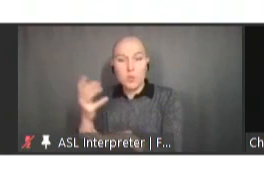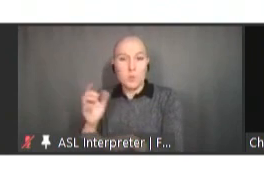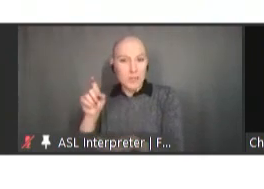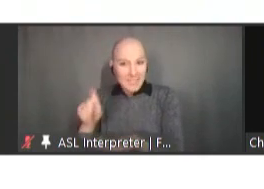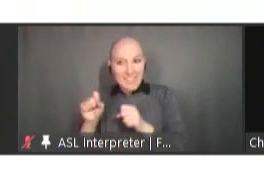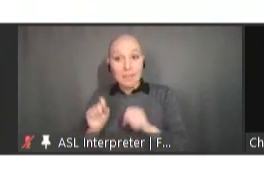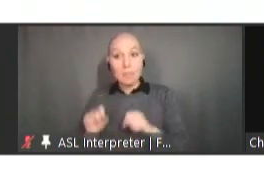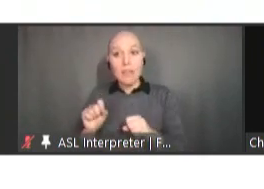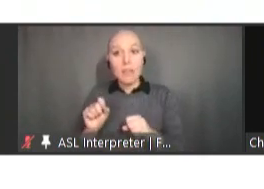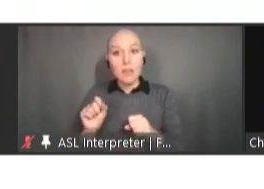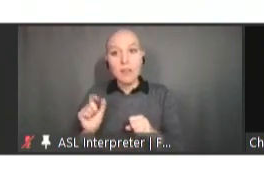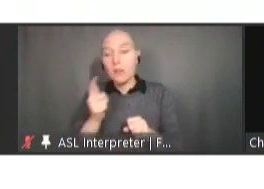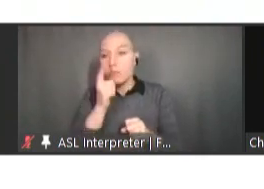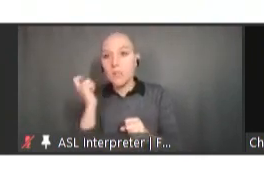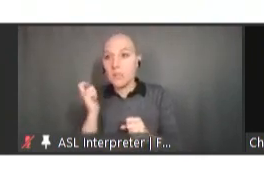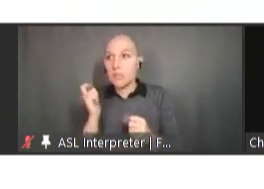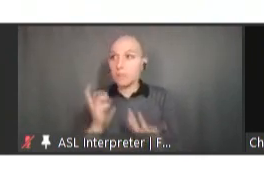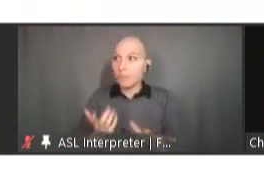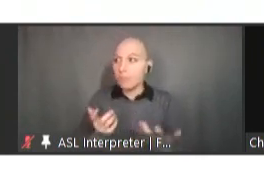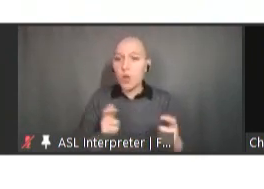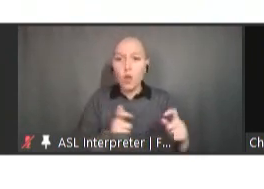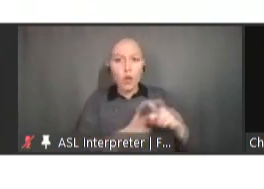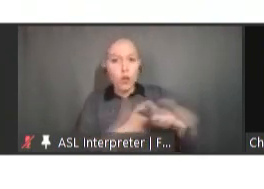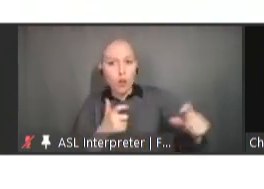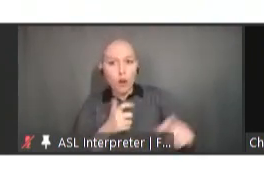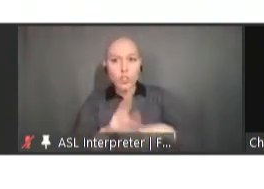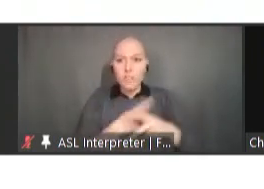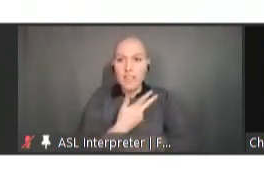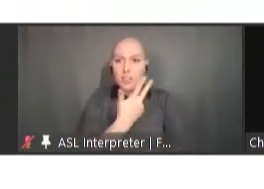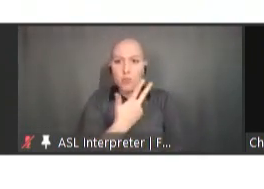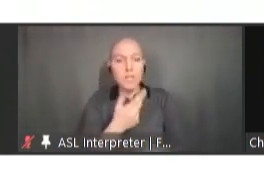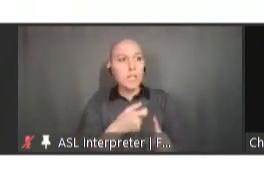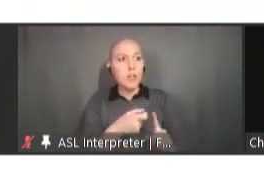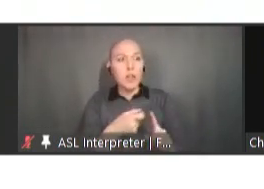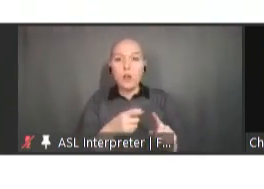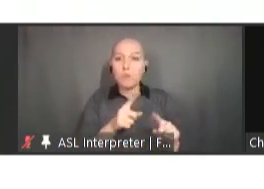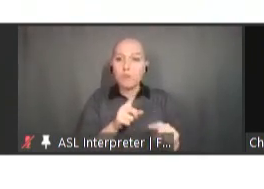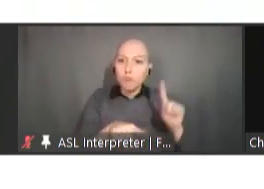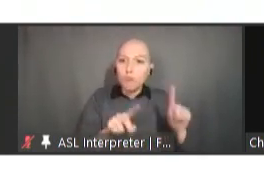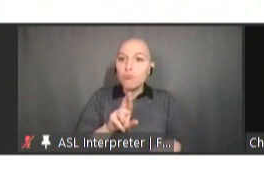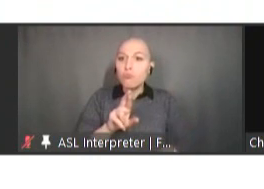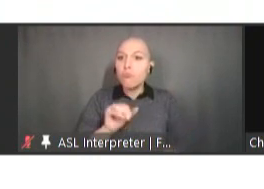to conduct large phase 3 randomized registrational studies in the future when we have other approved